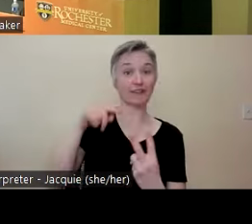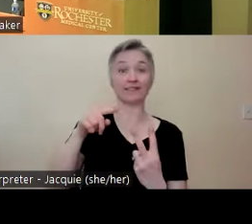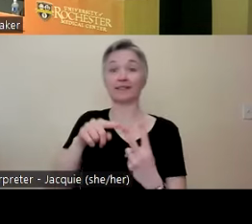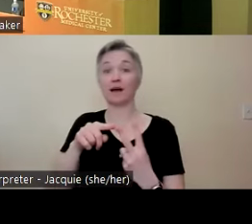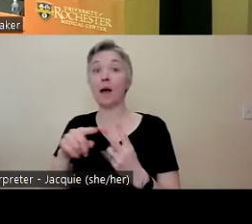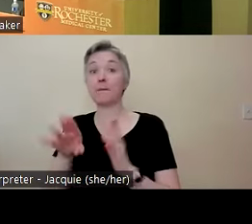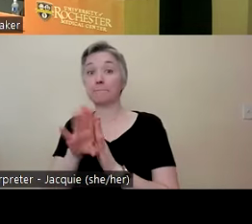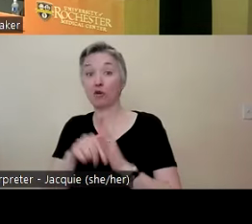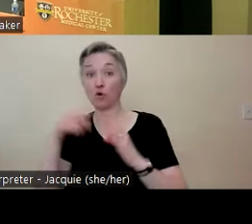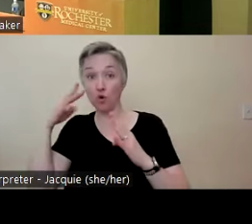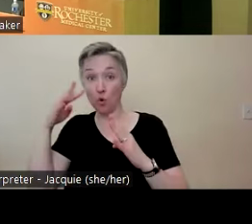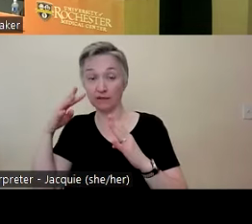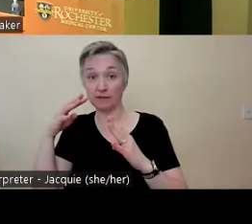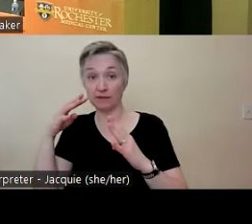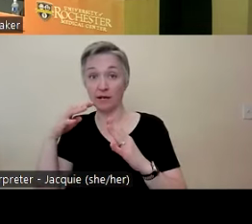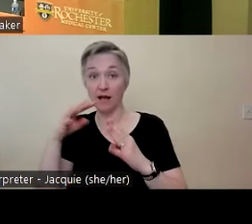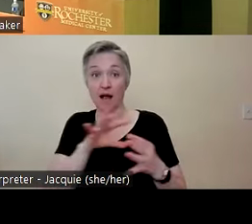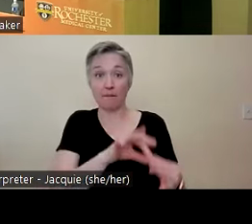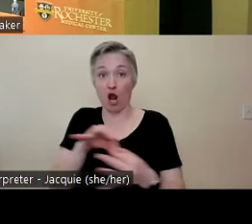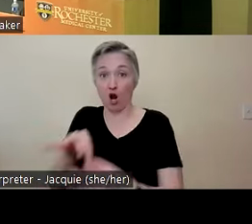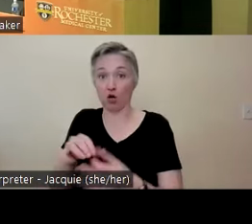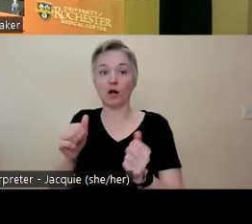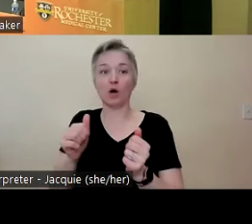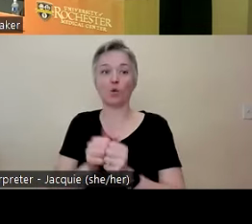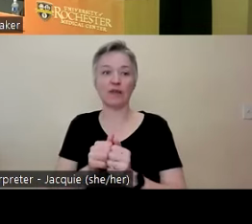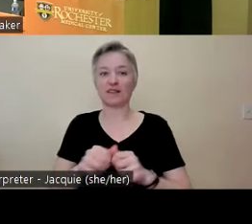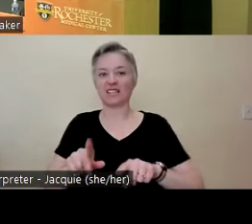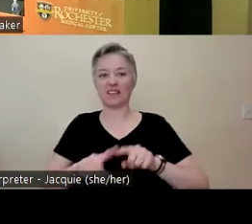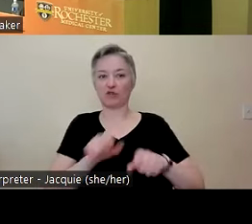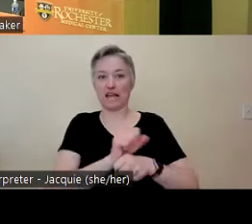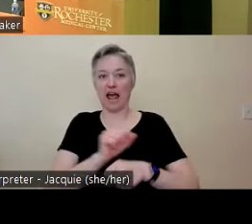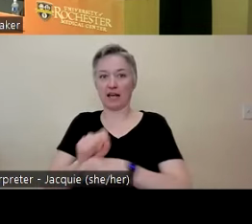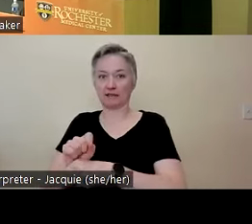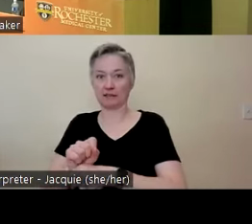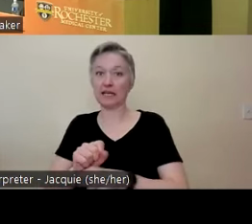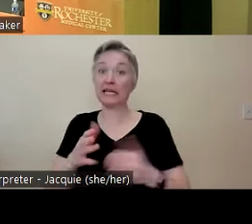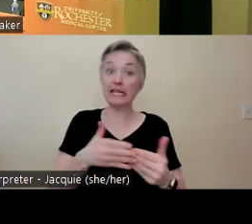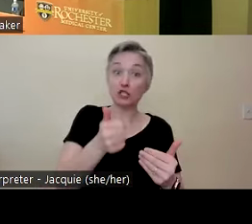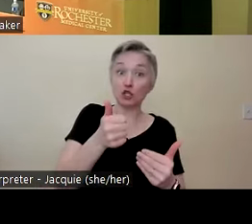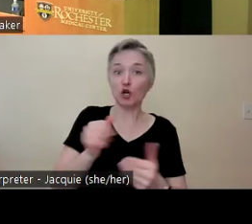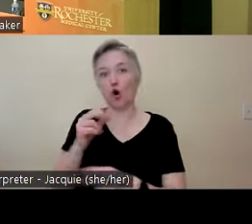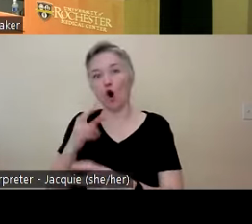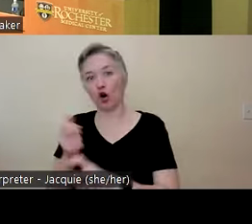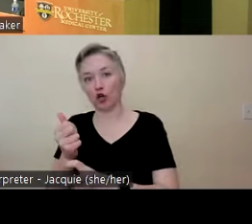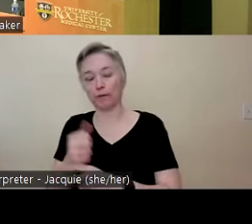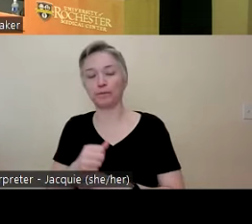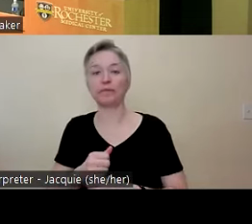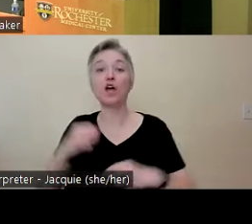and harder level of a visual span number task the noise was an intermittent Broadband noise